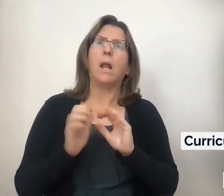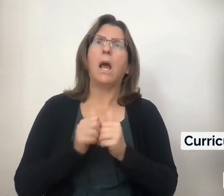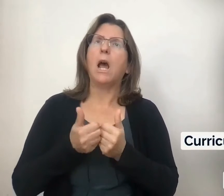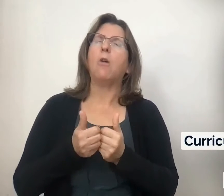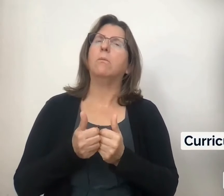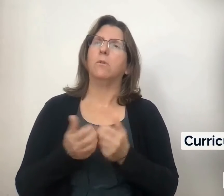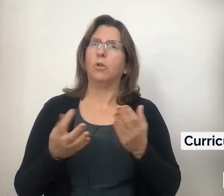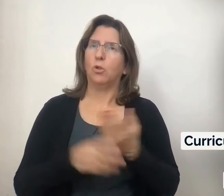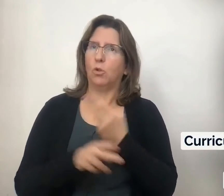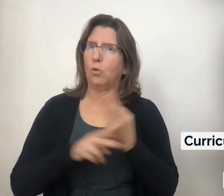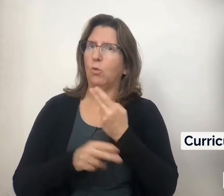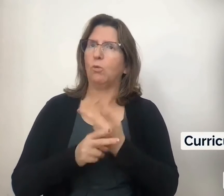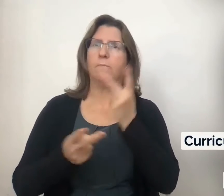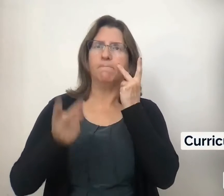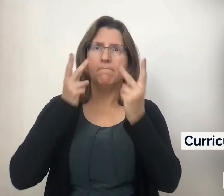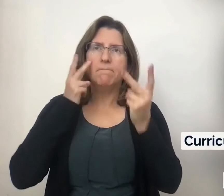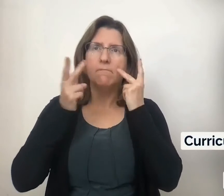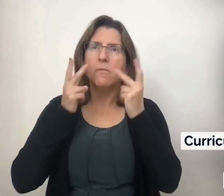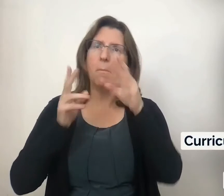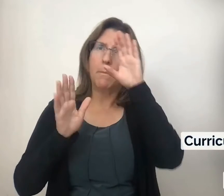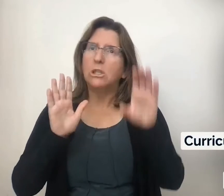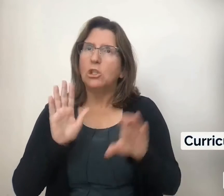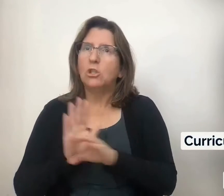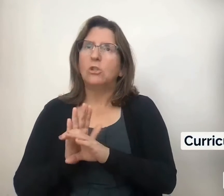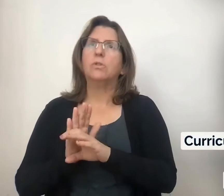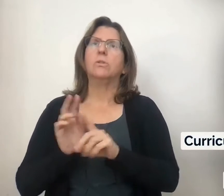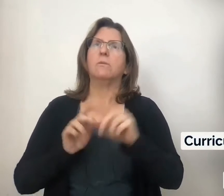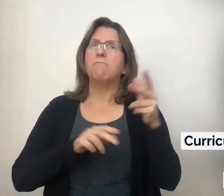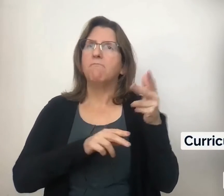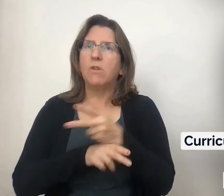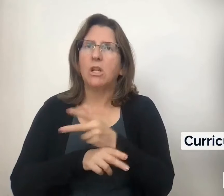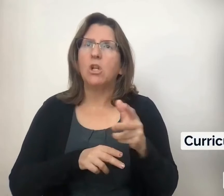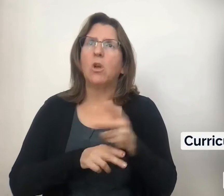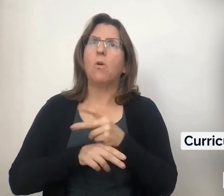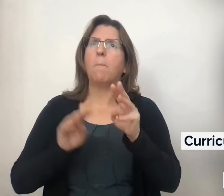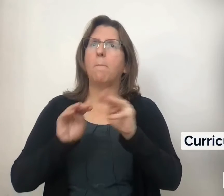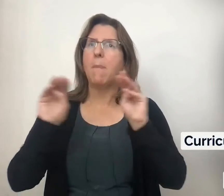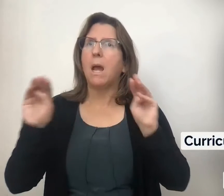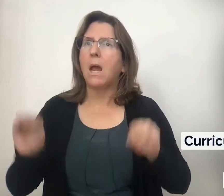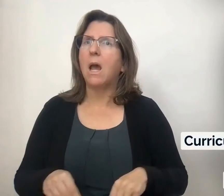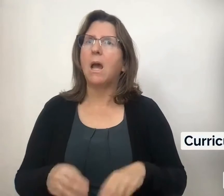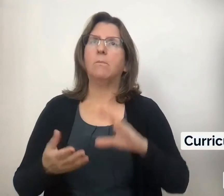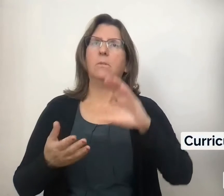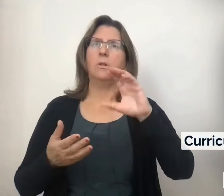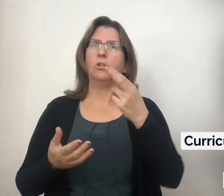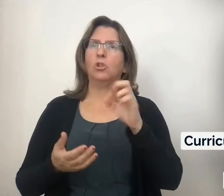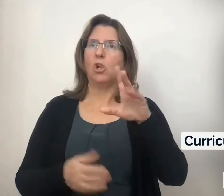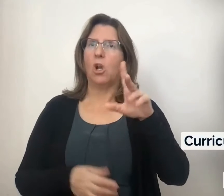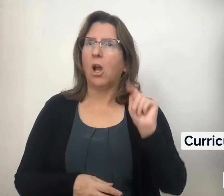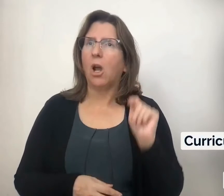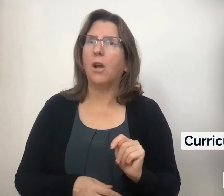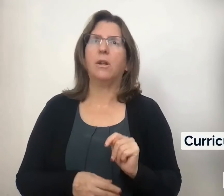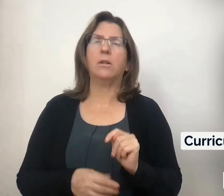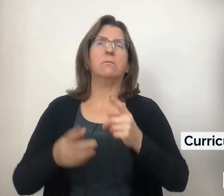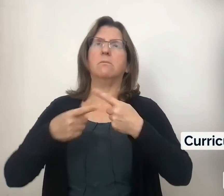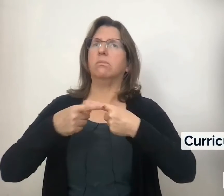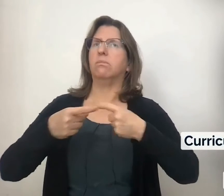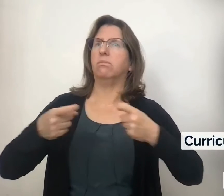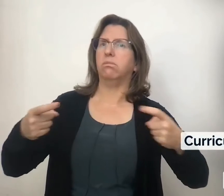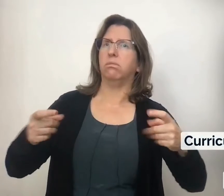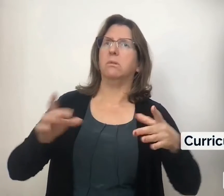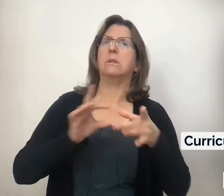visual representations, such as: pictures, images, video, maps, charts and so on.